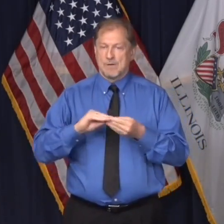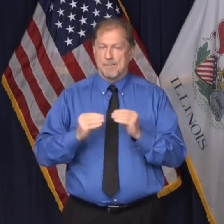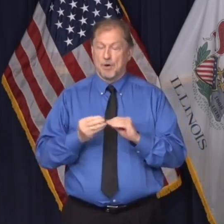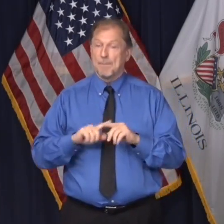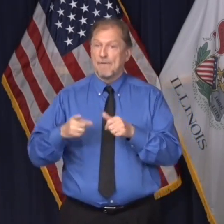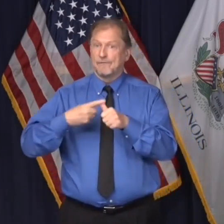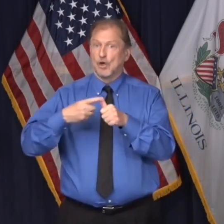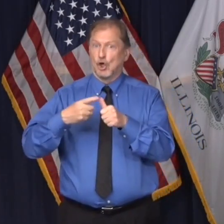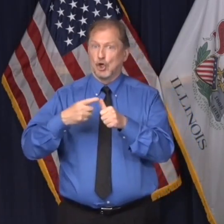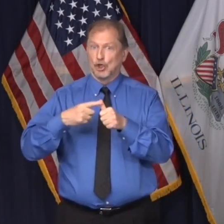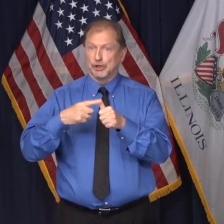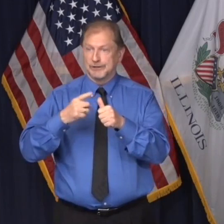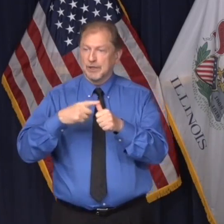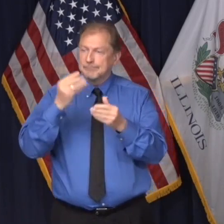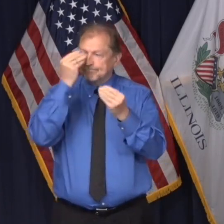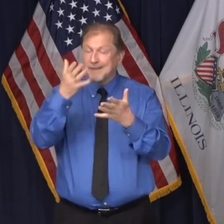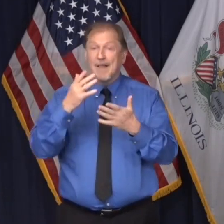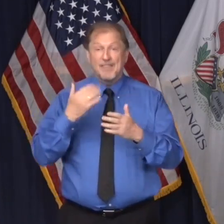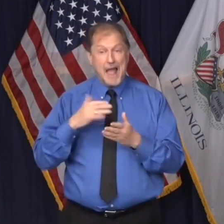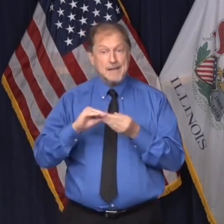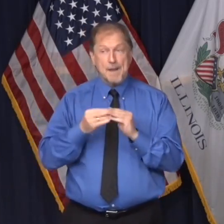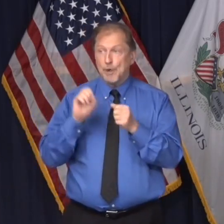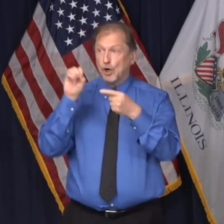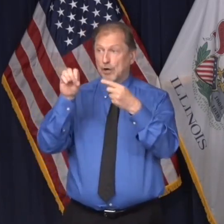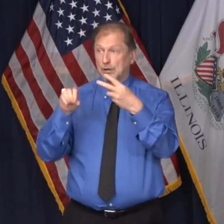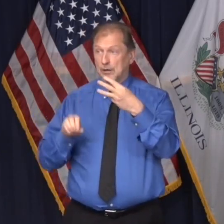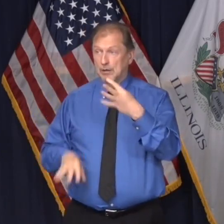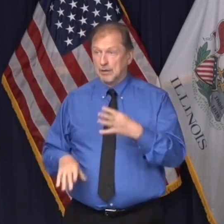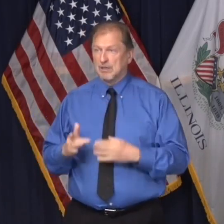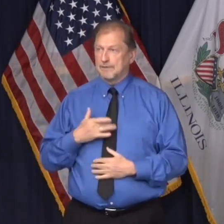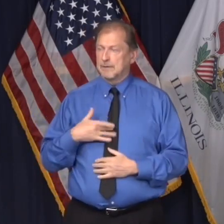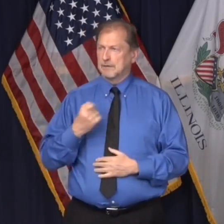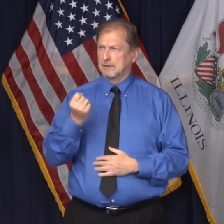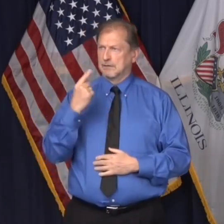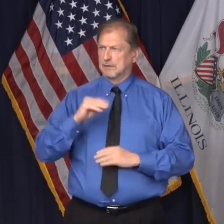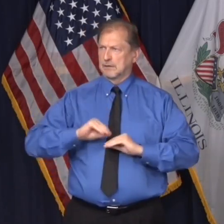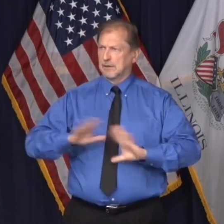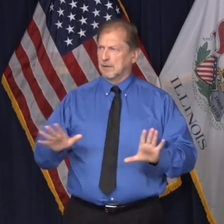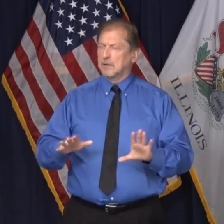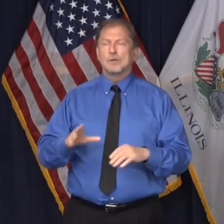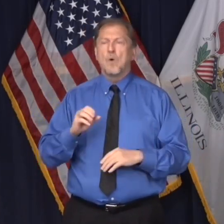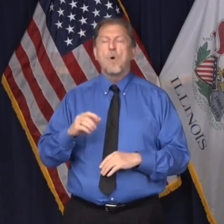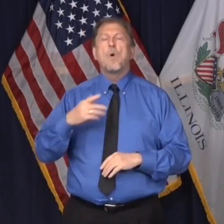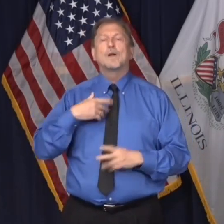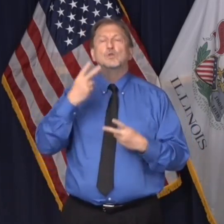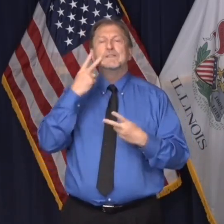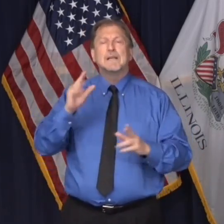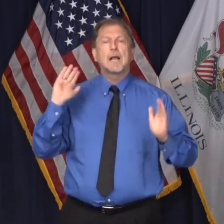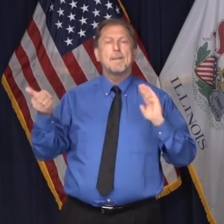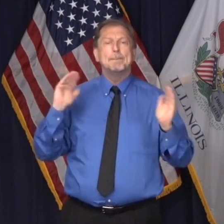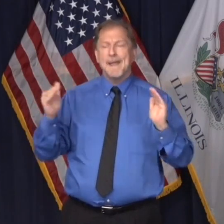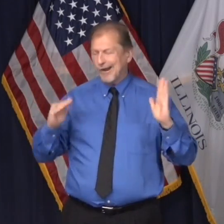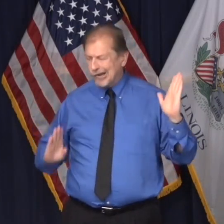BLESSING. NOW I WILL GET INTO A FEW OTHER METRICS. BUT FIRST I WANT TO REMIND